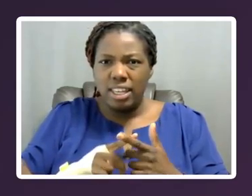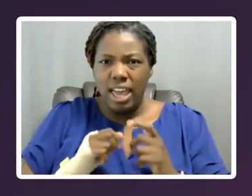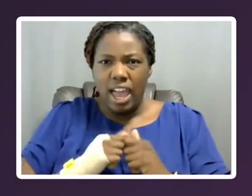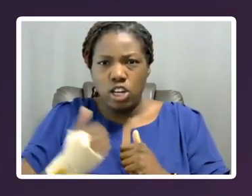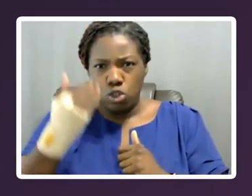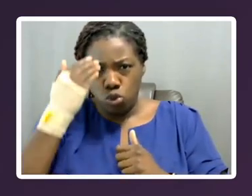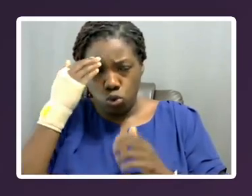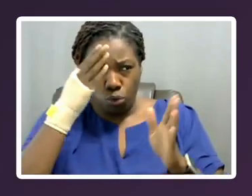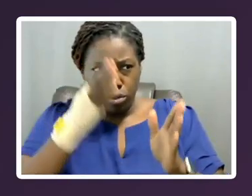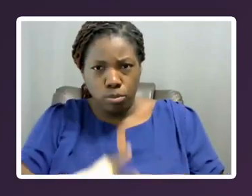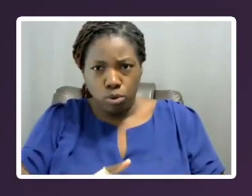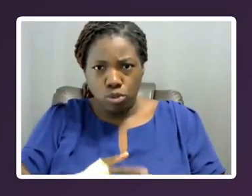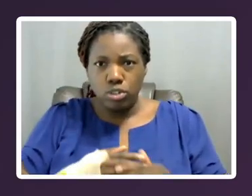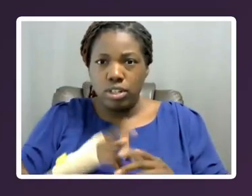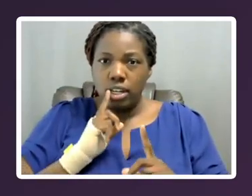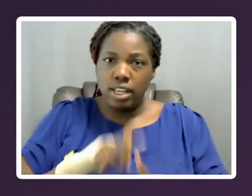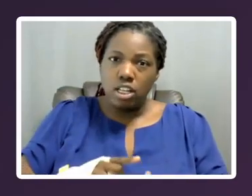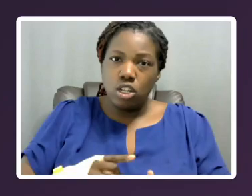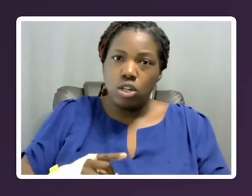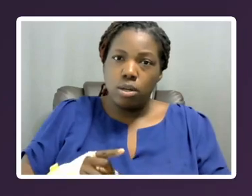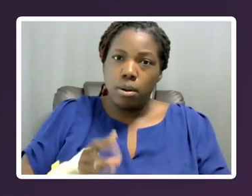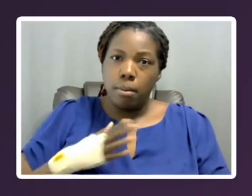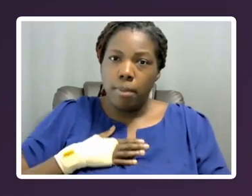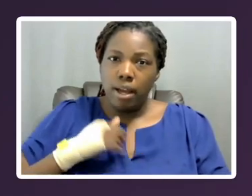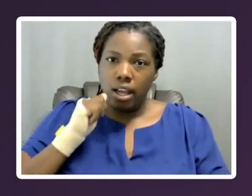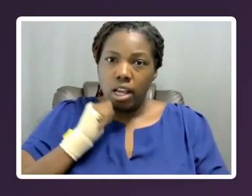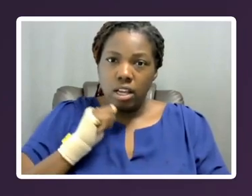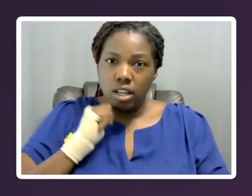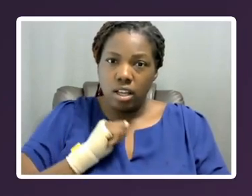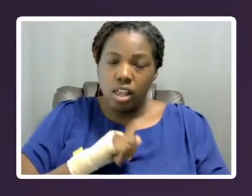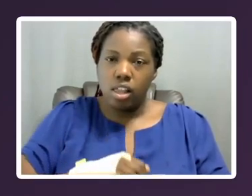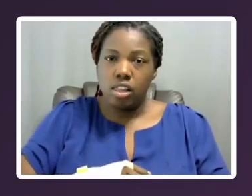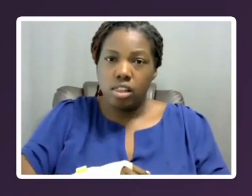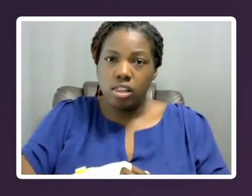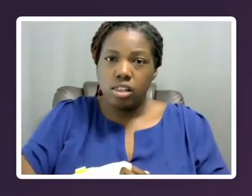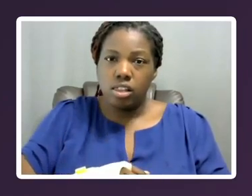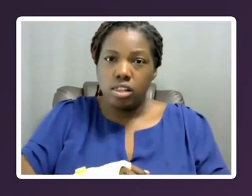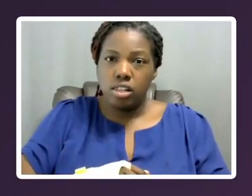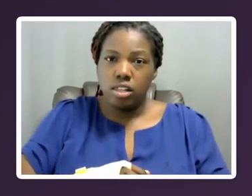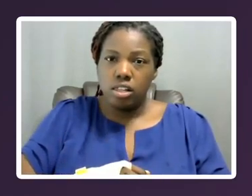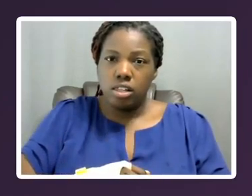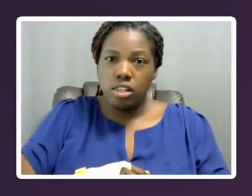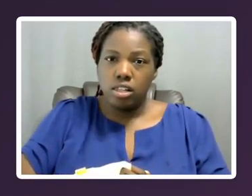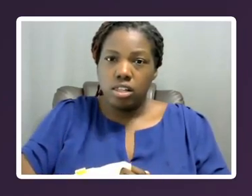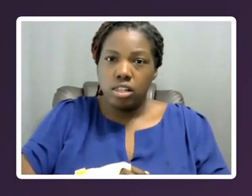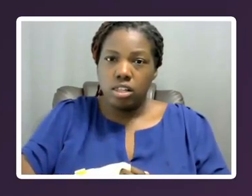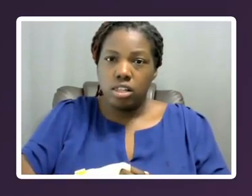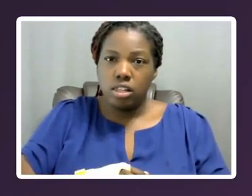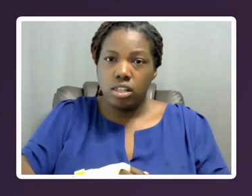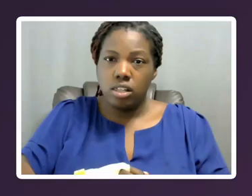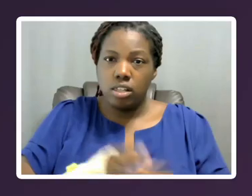the answer to be, "Well, she's actually my aunt and she -- my family member was the first murder